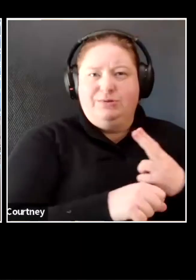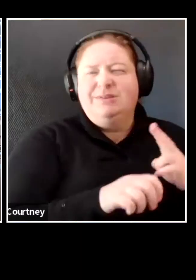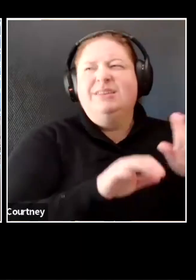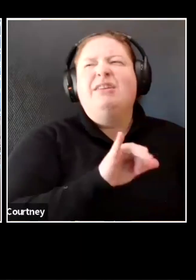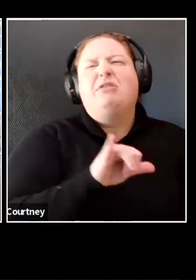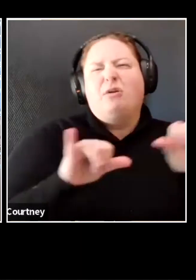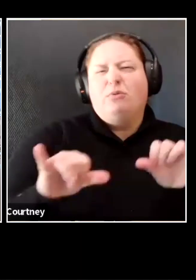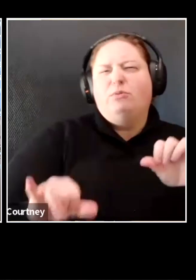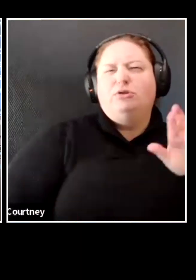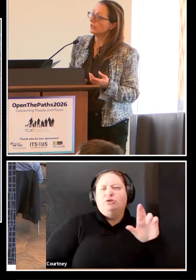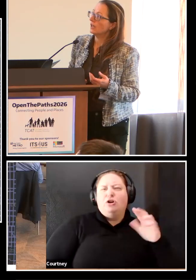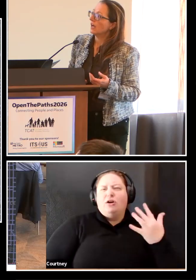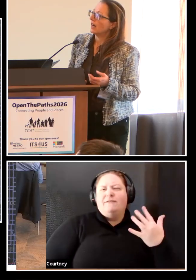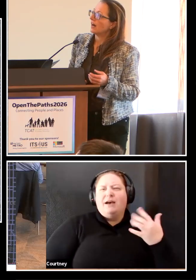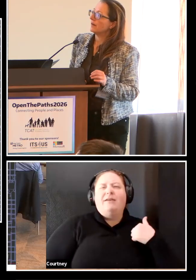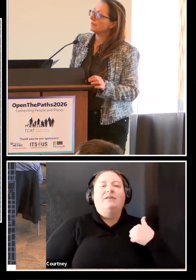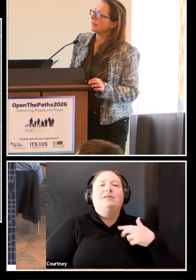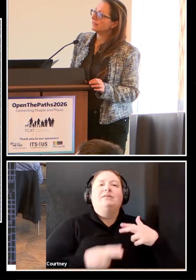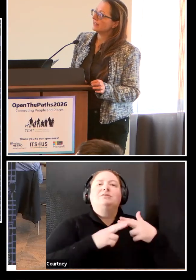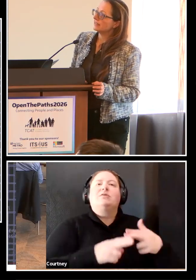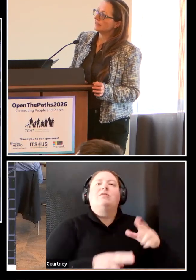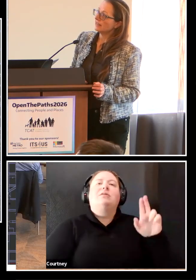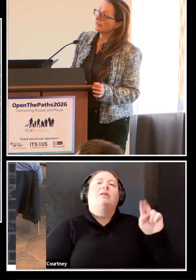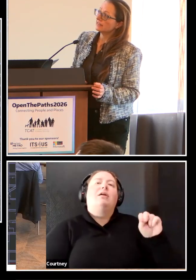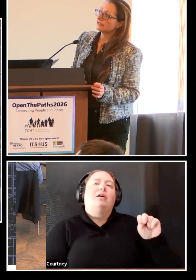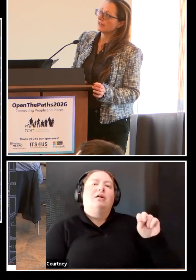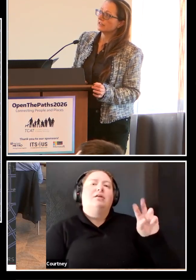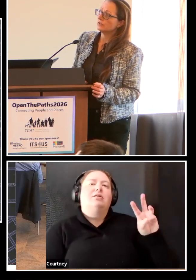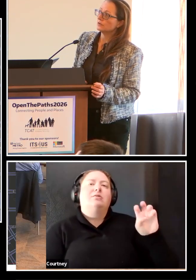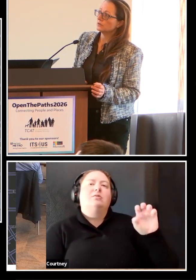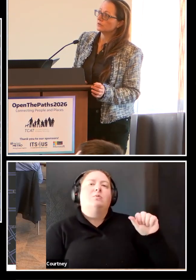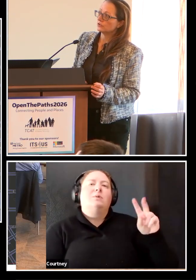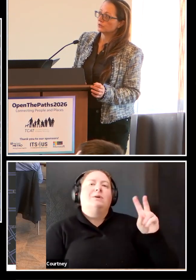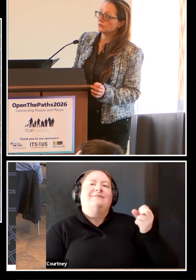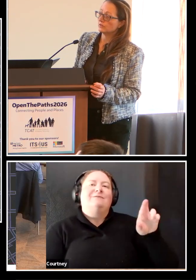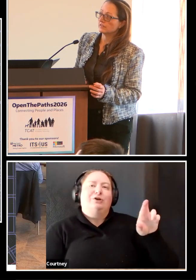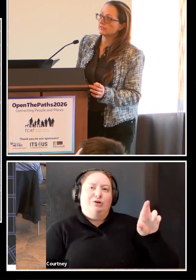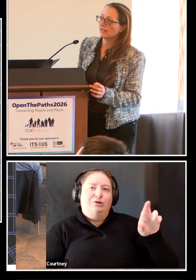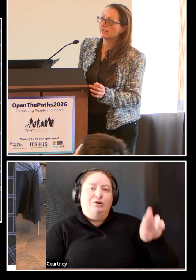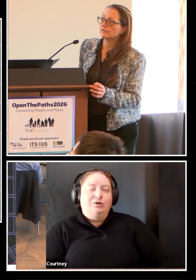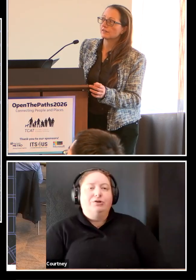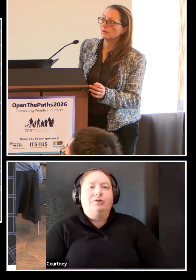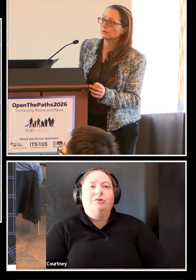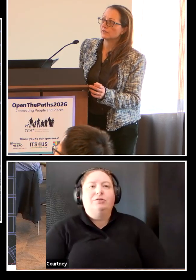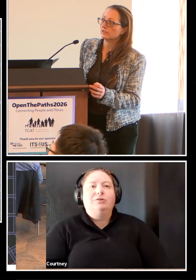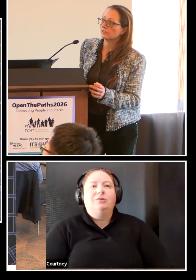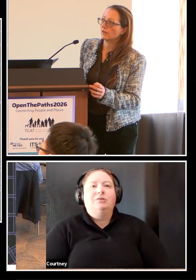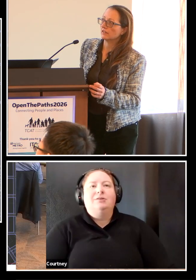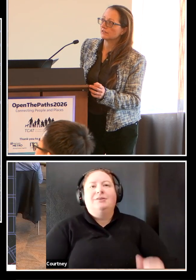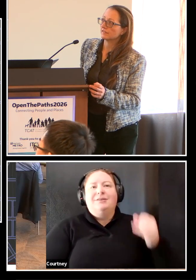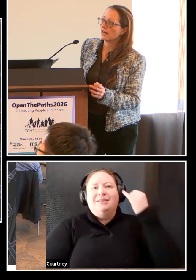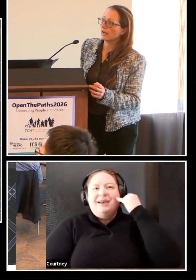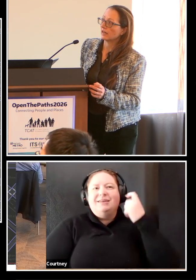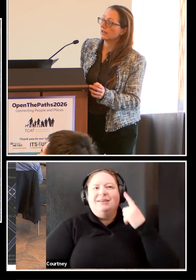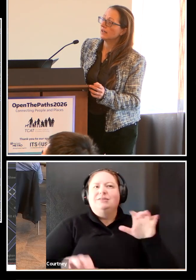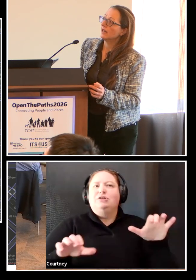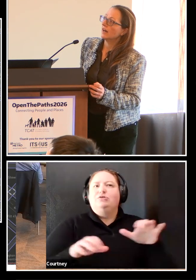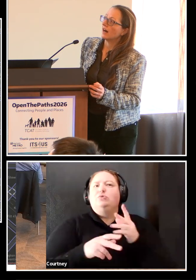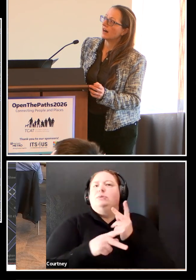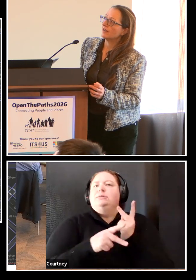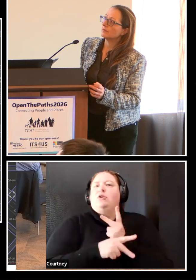is called Unweaver. Um and the idea there is that you do this kind of computation on the fly